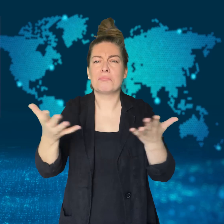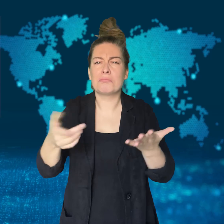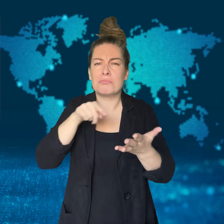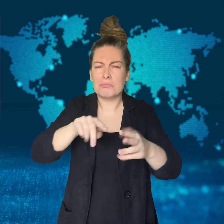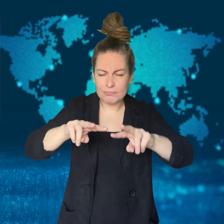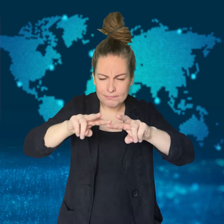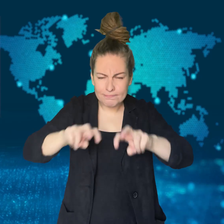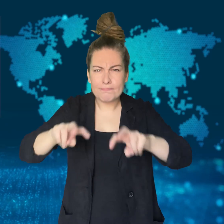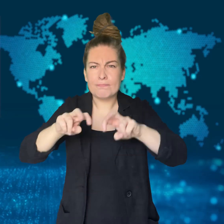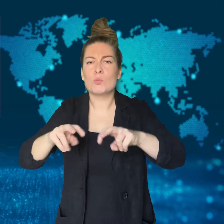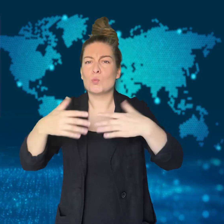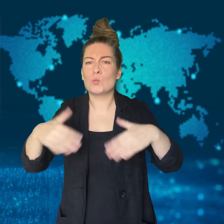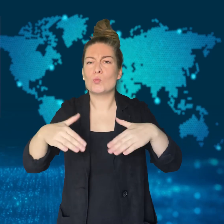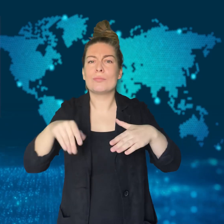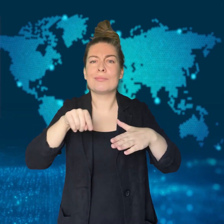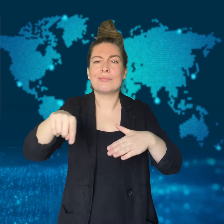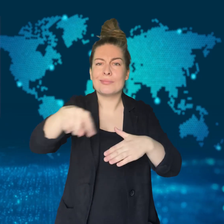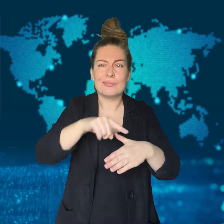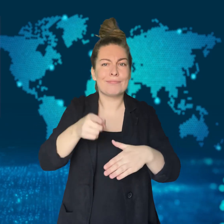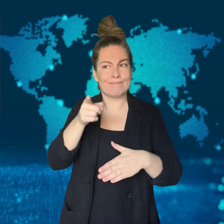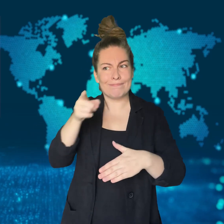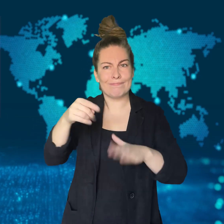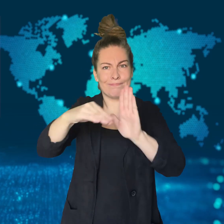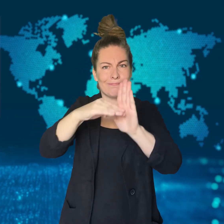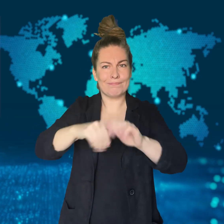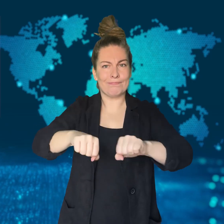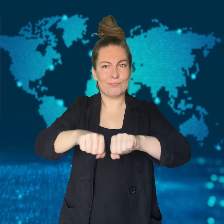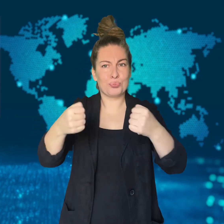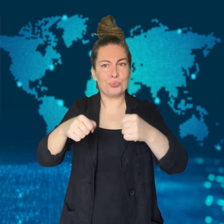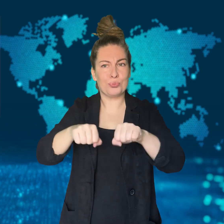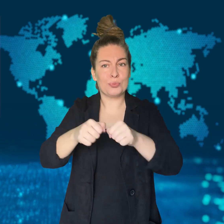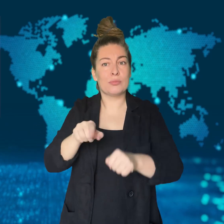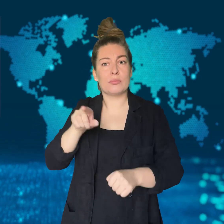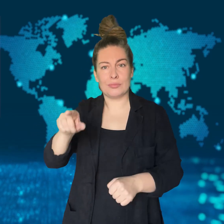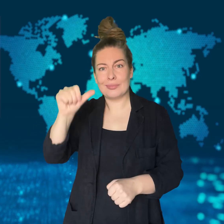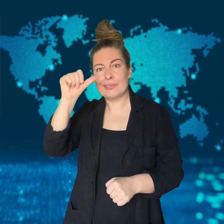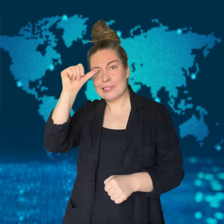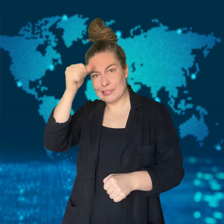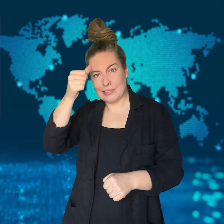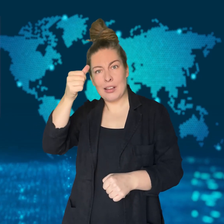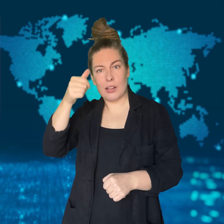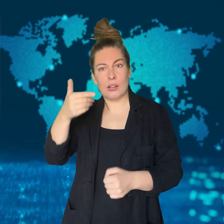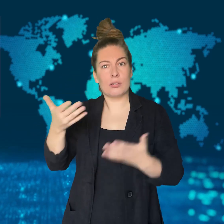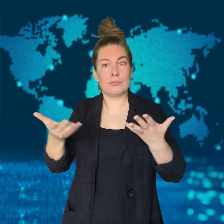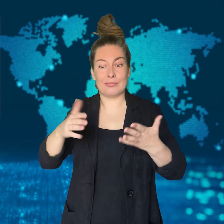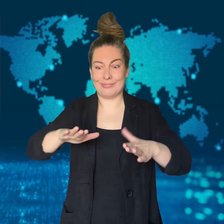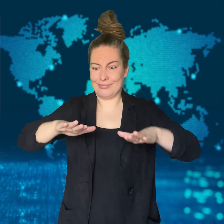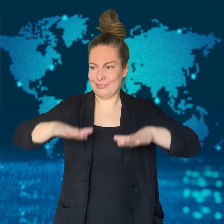and that information included accusations against India because of